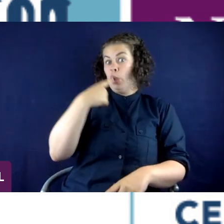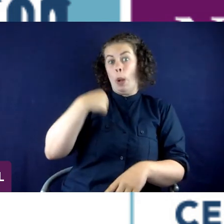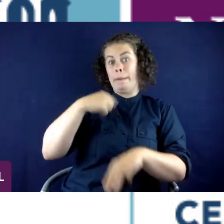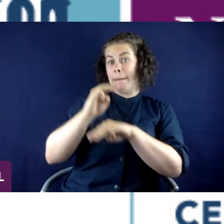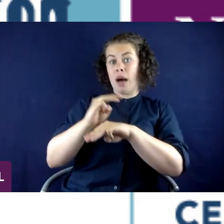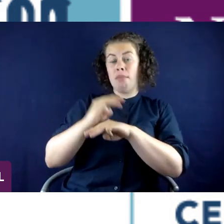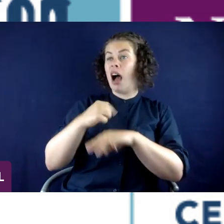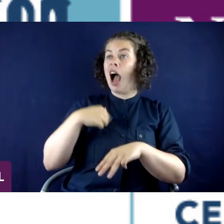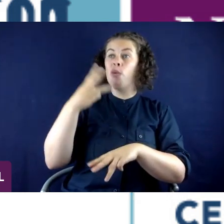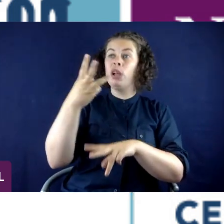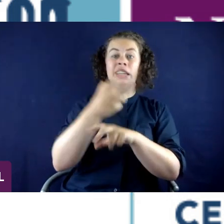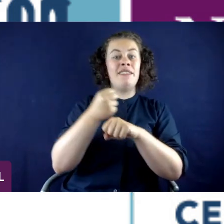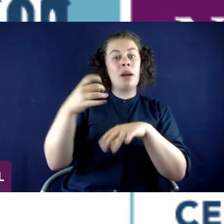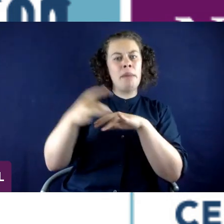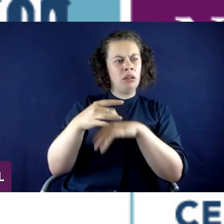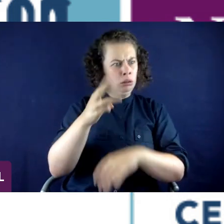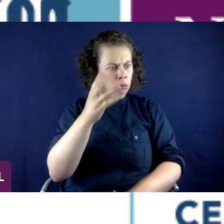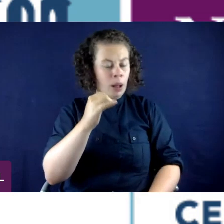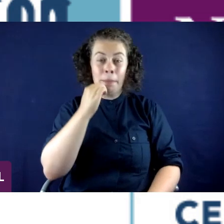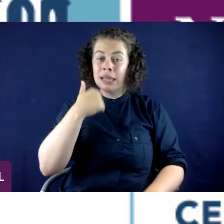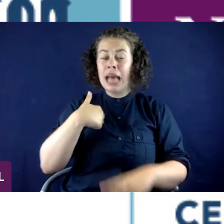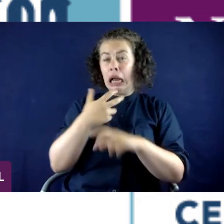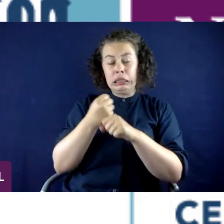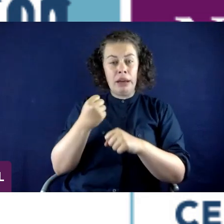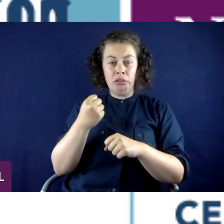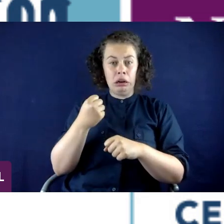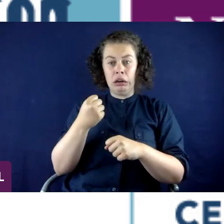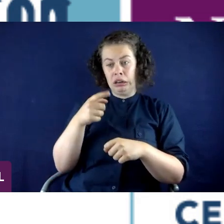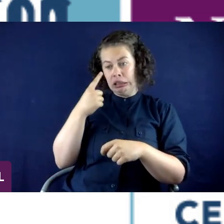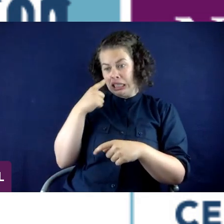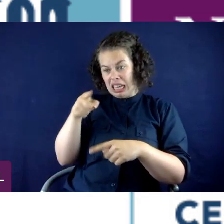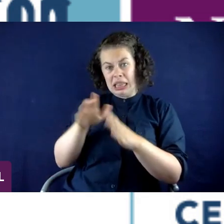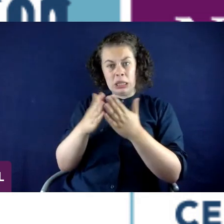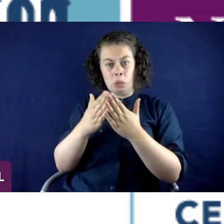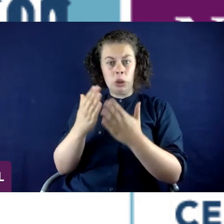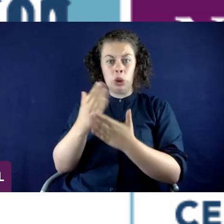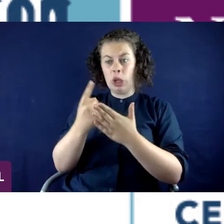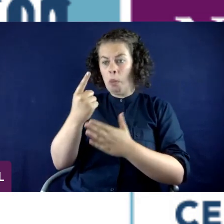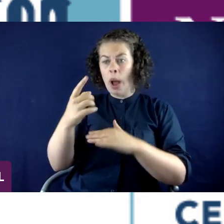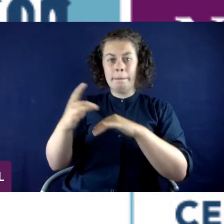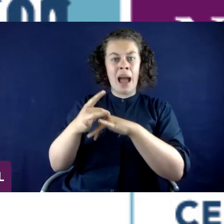The smaller initiatives and larger initiatives, one private sector, one